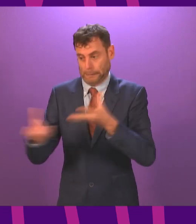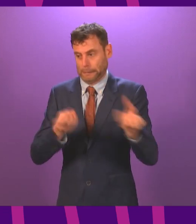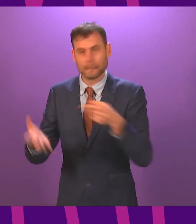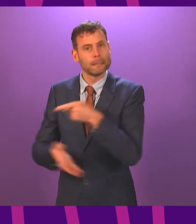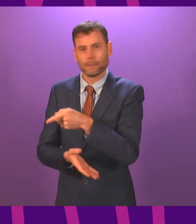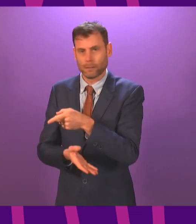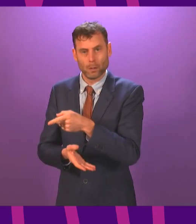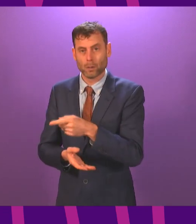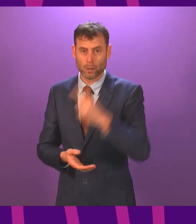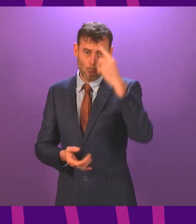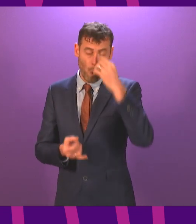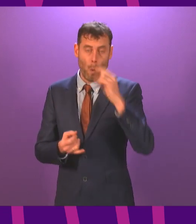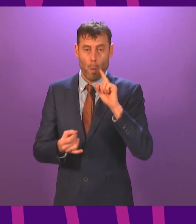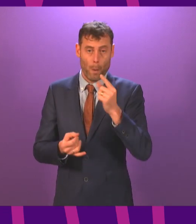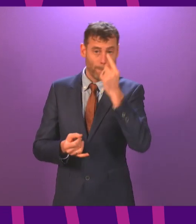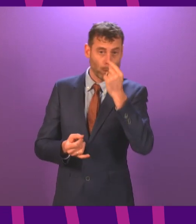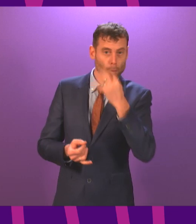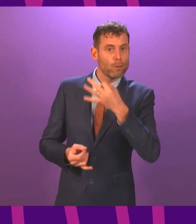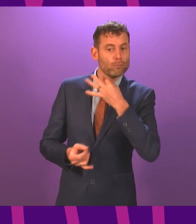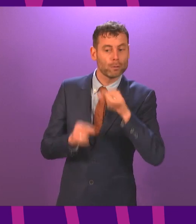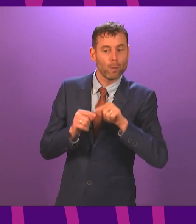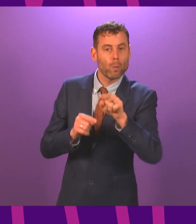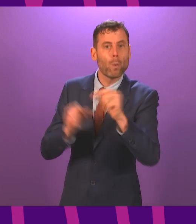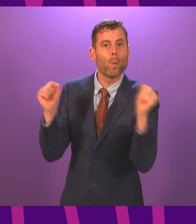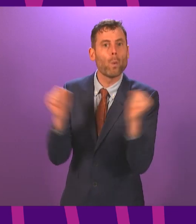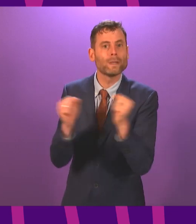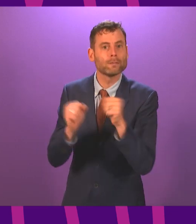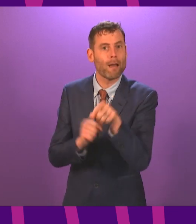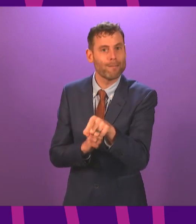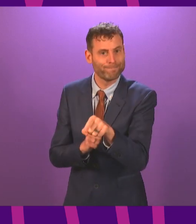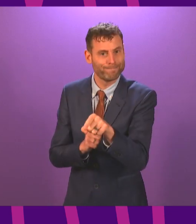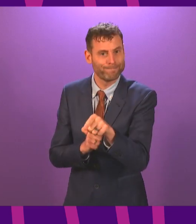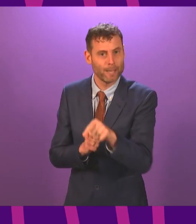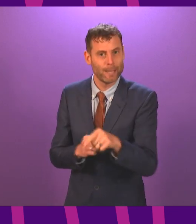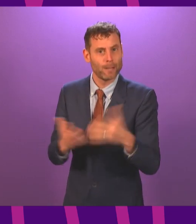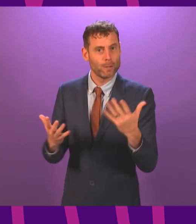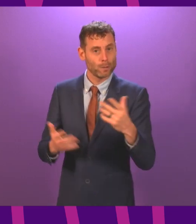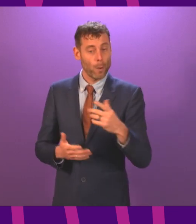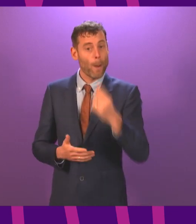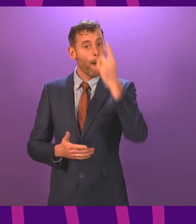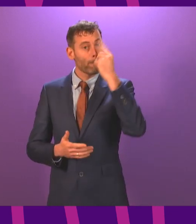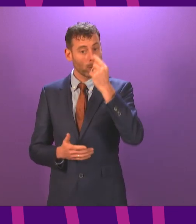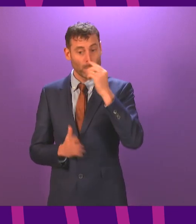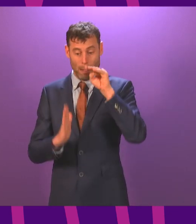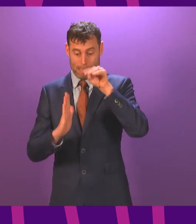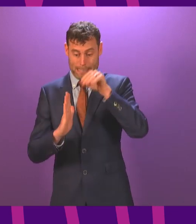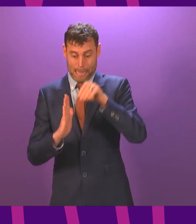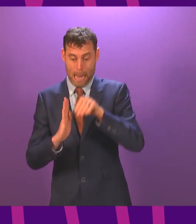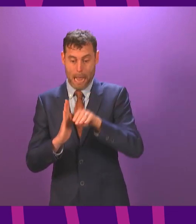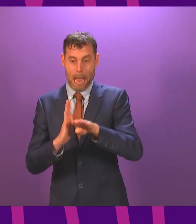As we go deeper into the winter, a number of factors might well push transmission up